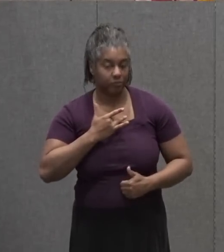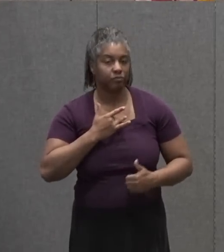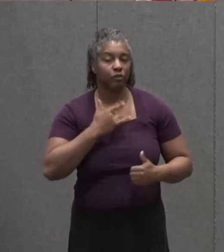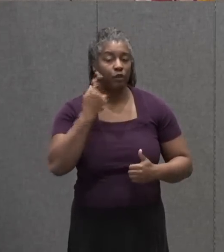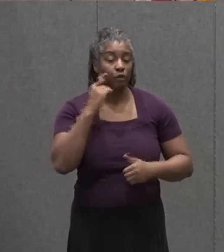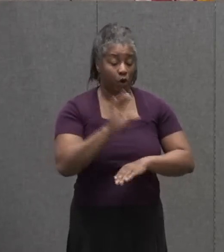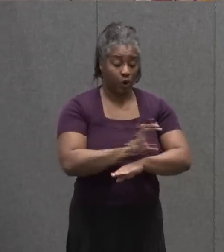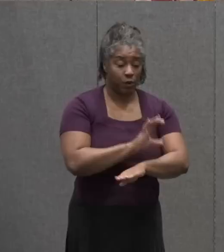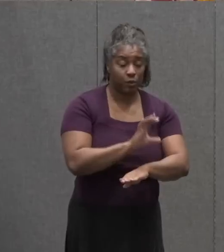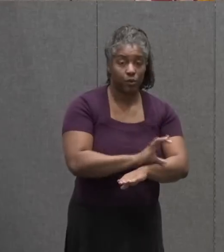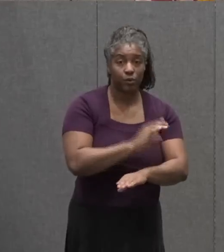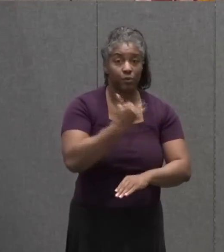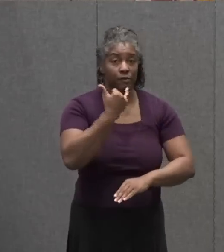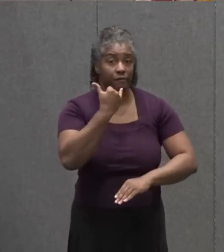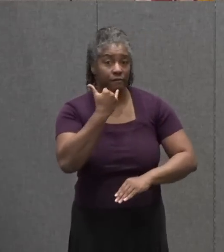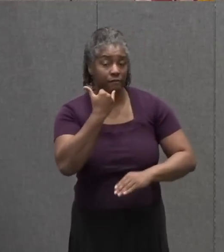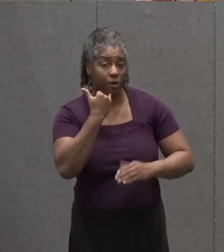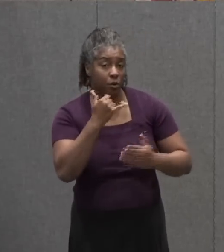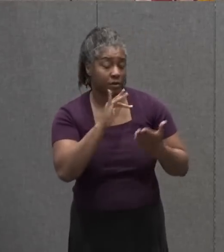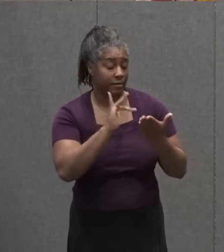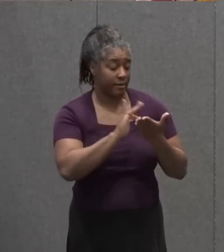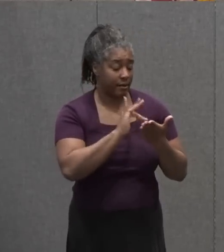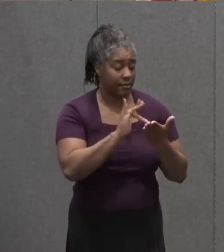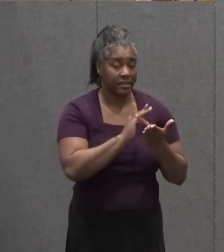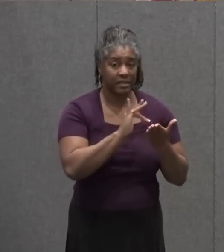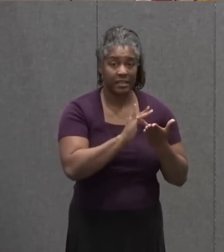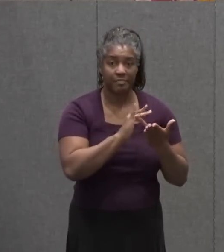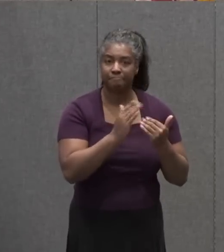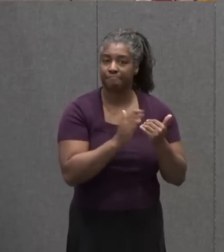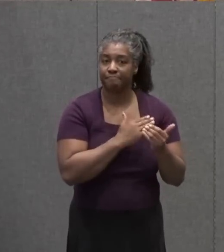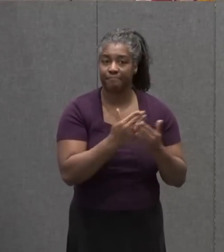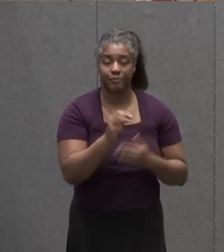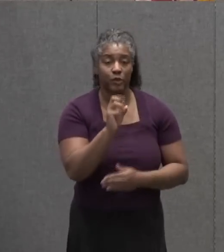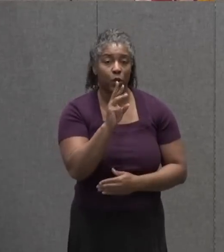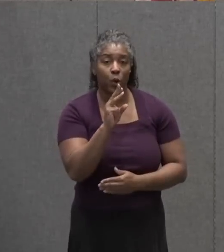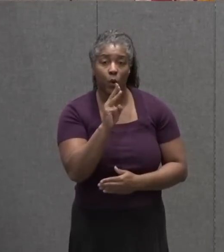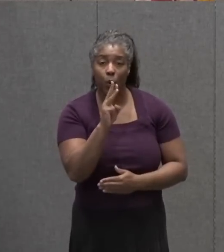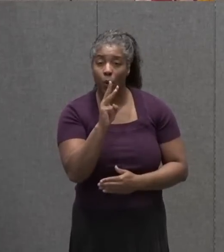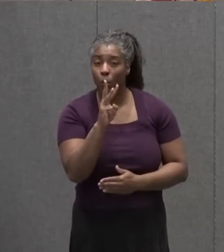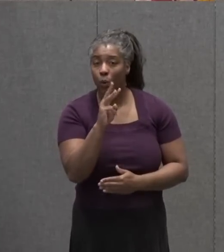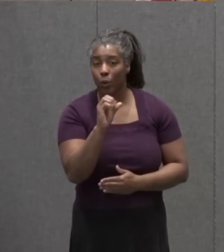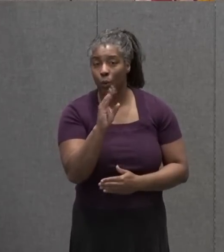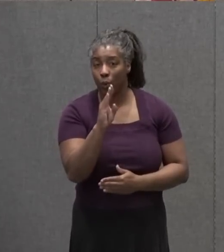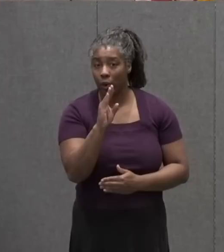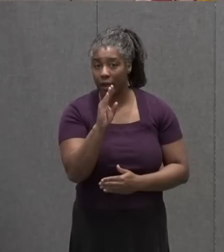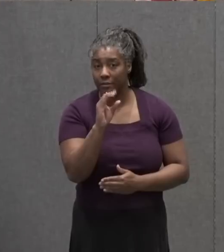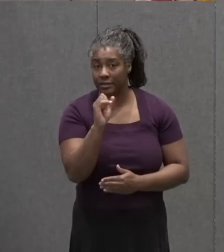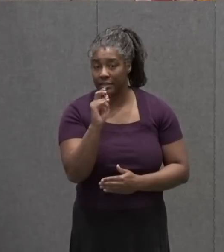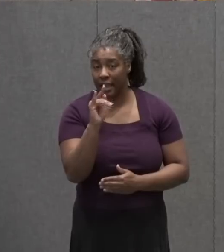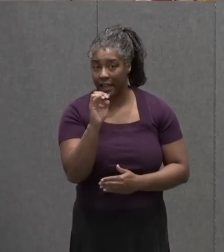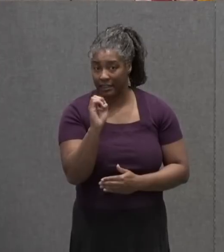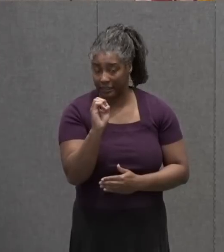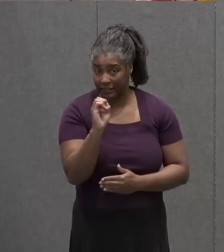and you're on a website or an app. Think about whether you need to stop